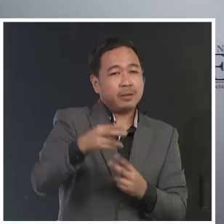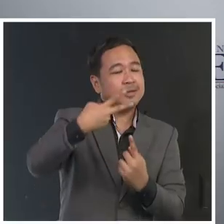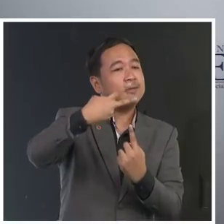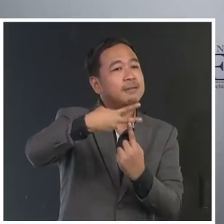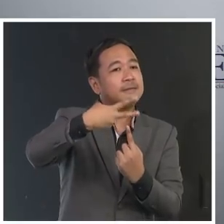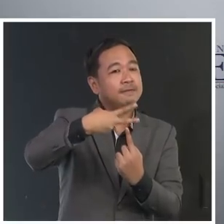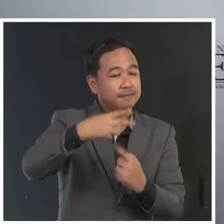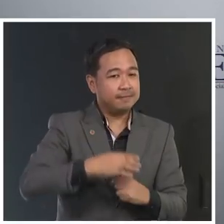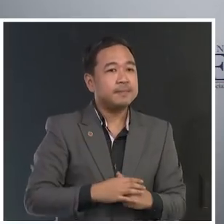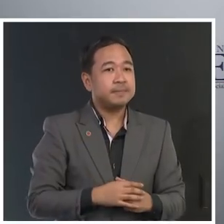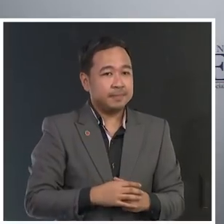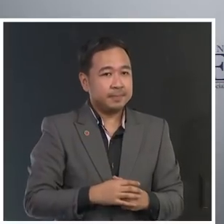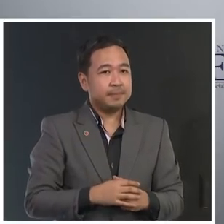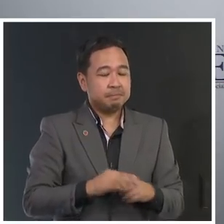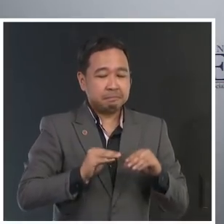survey in the Asia-Pacific region has revealed